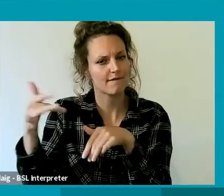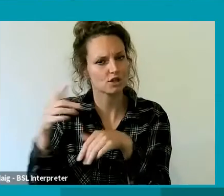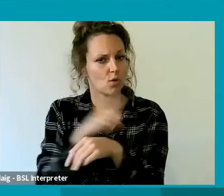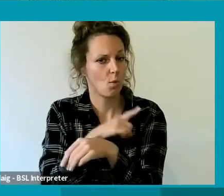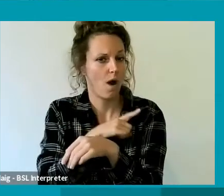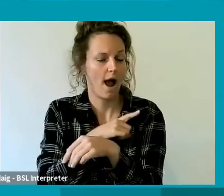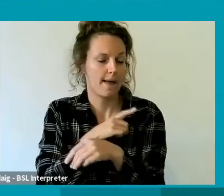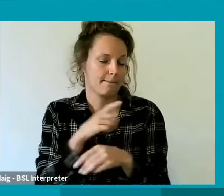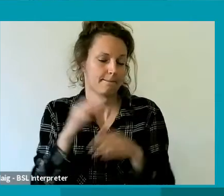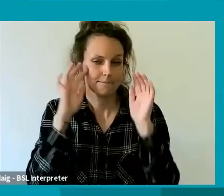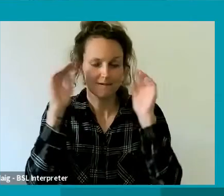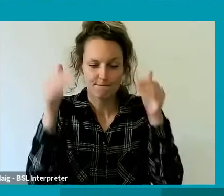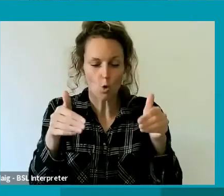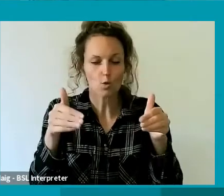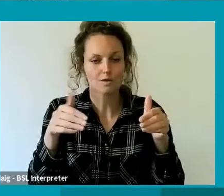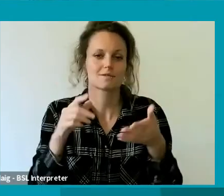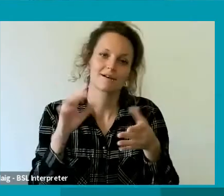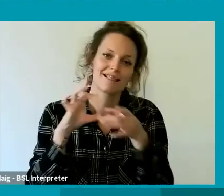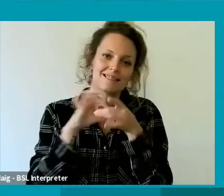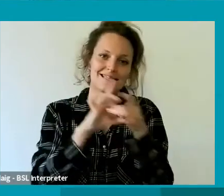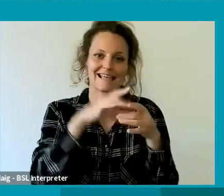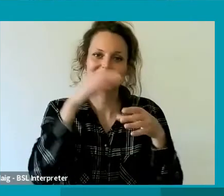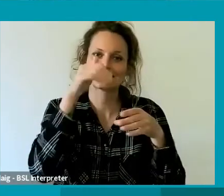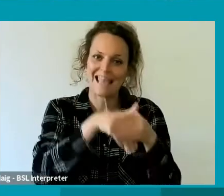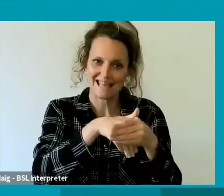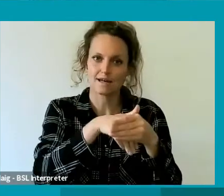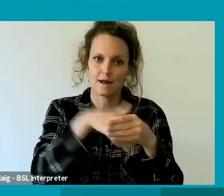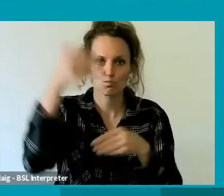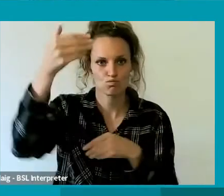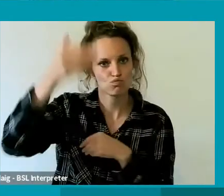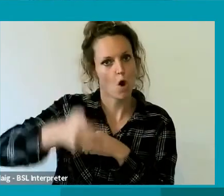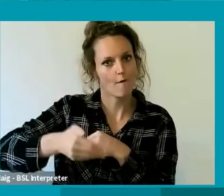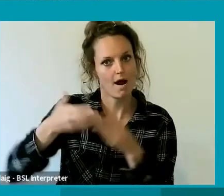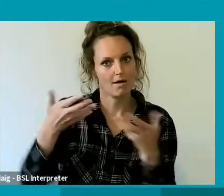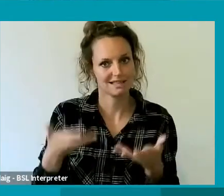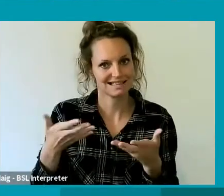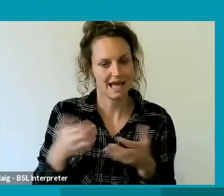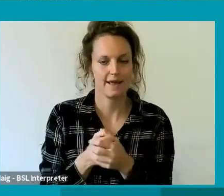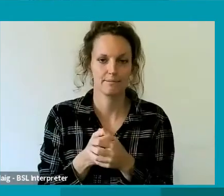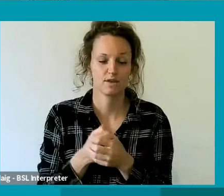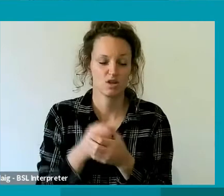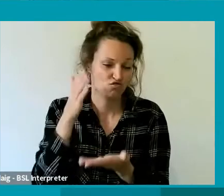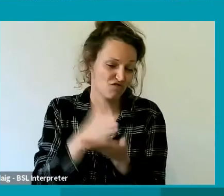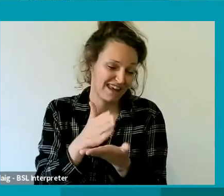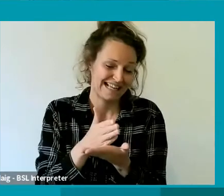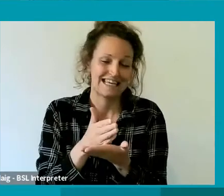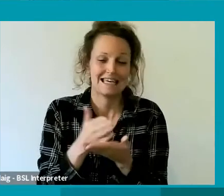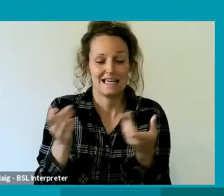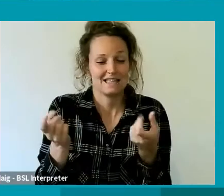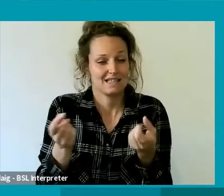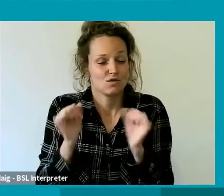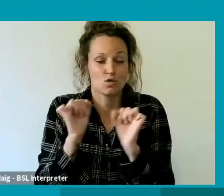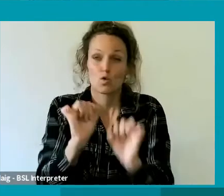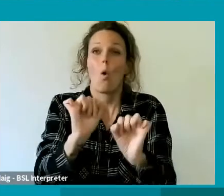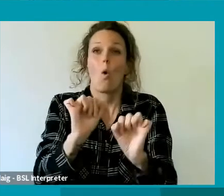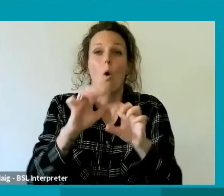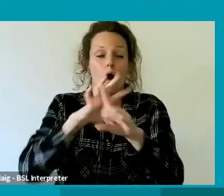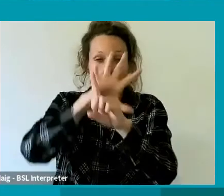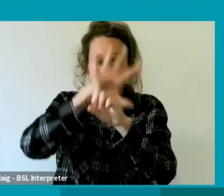LinkedIn today so it really does define your whole personality, so see it is like a personal calling card. But don't forget,